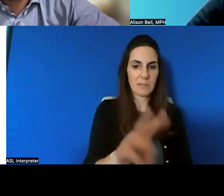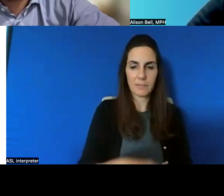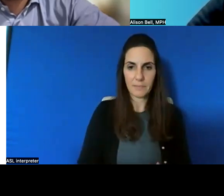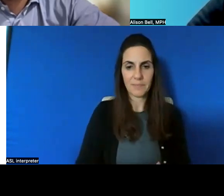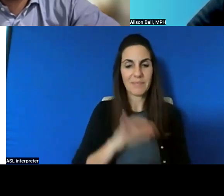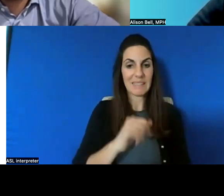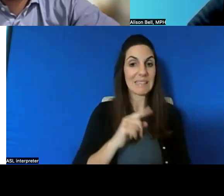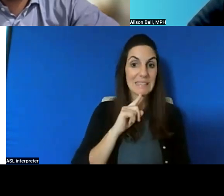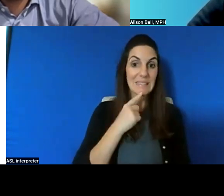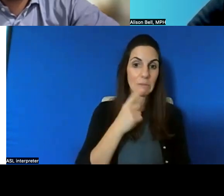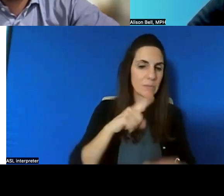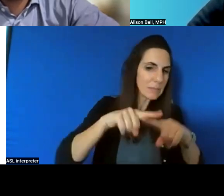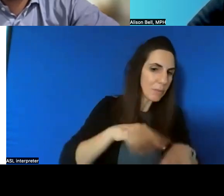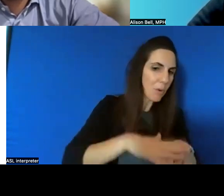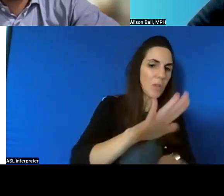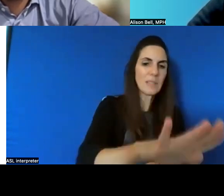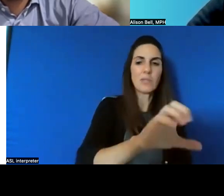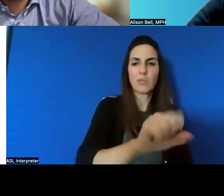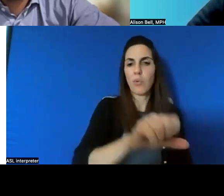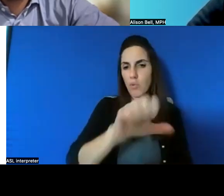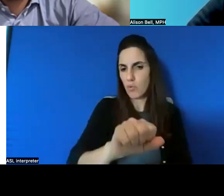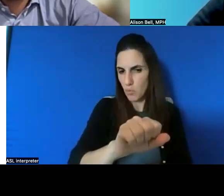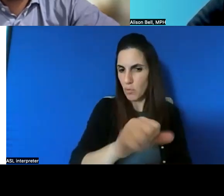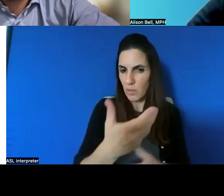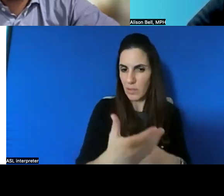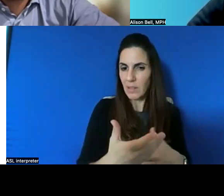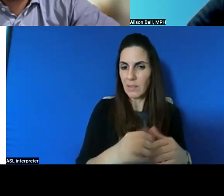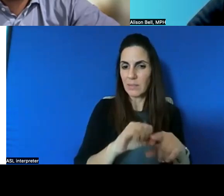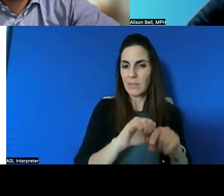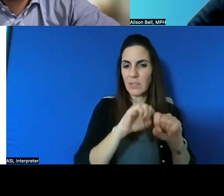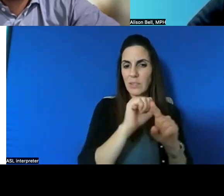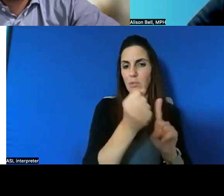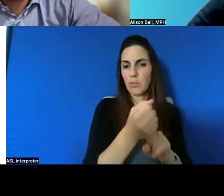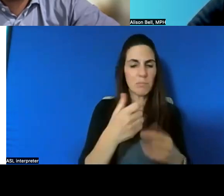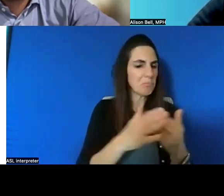based on the social security standard for a child but regardless of age and so we have individuals